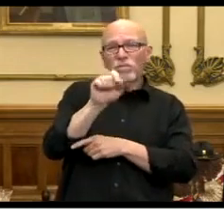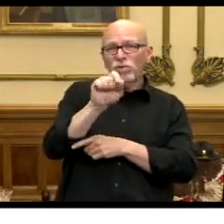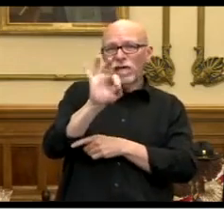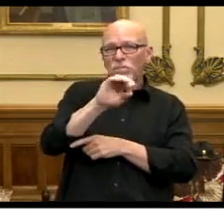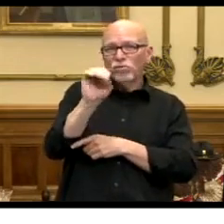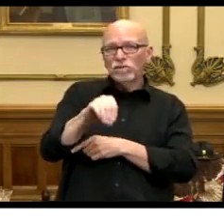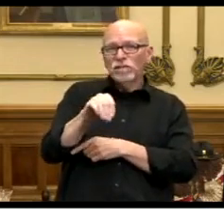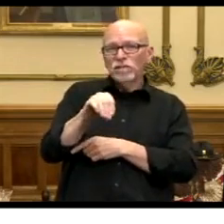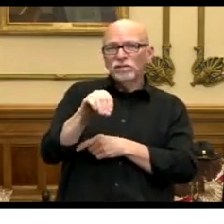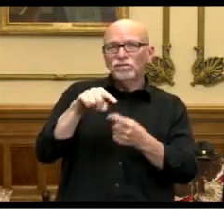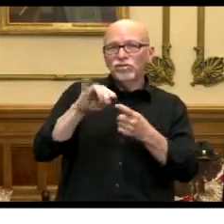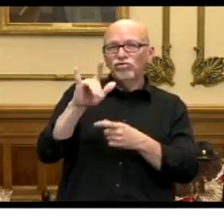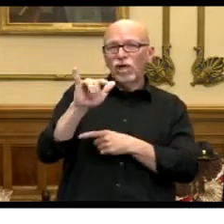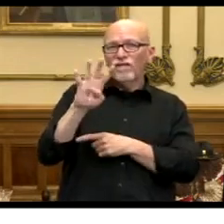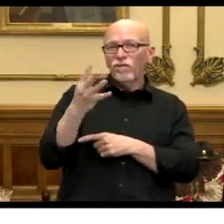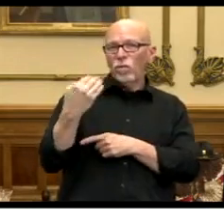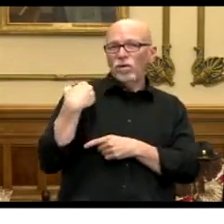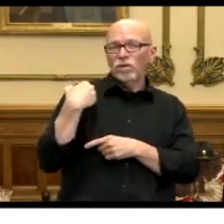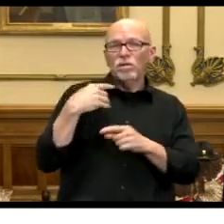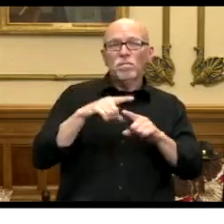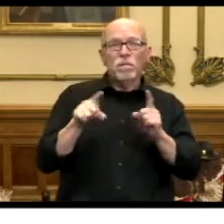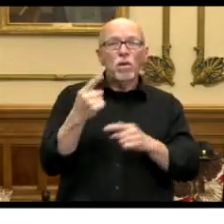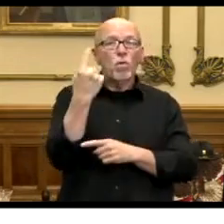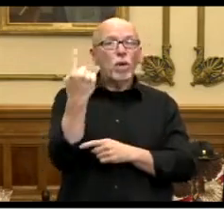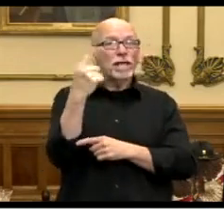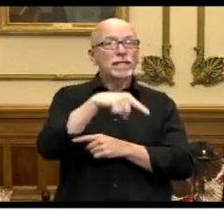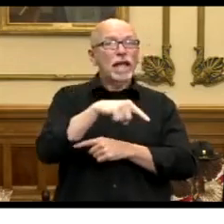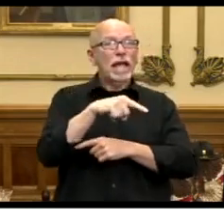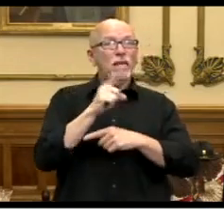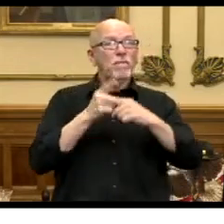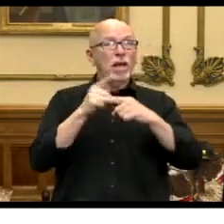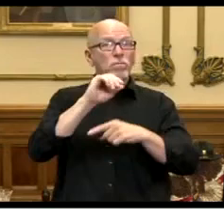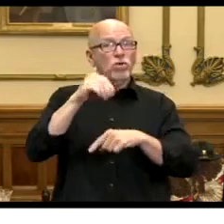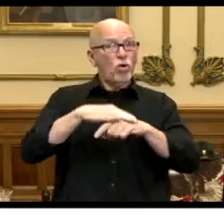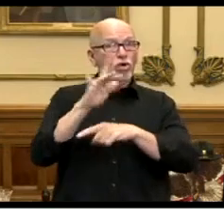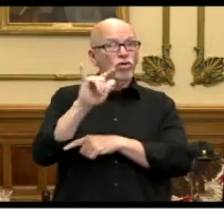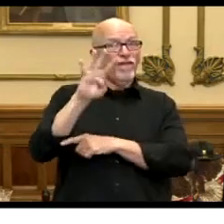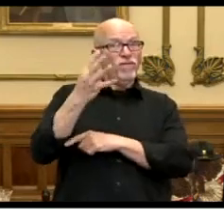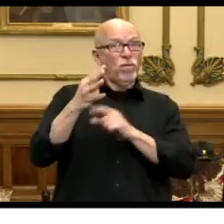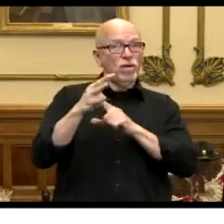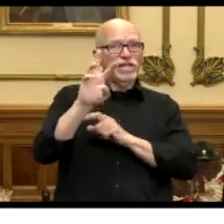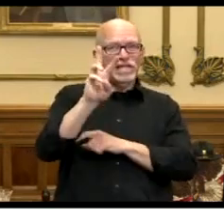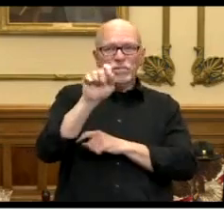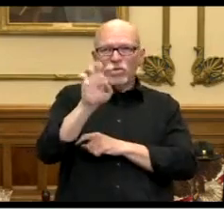through July 4th, but the single day positivity rate on July 4th was 6.4%.